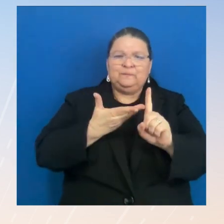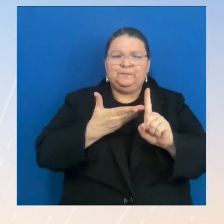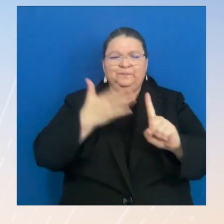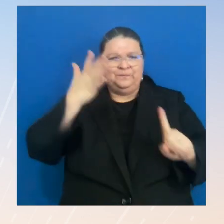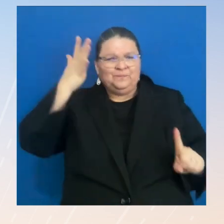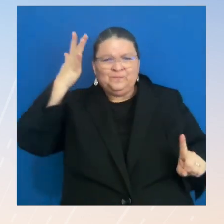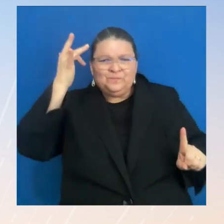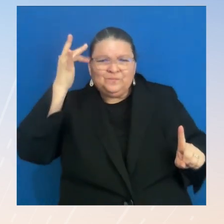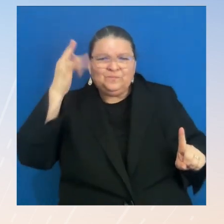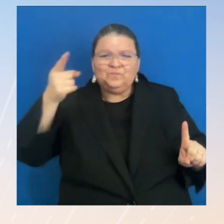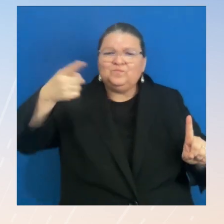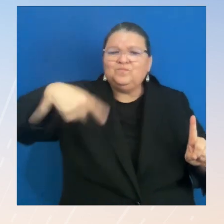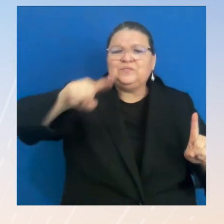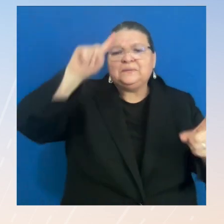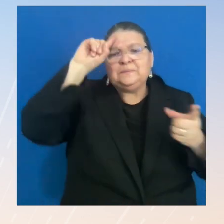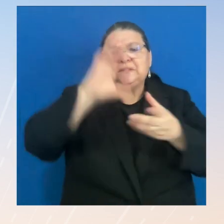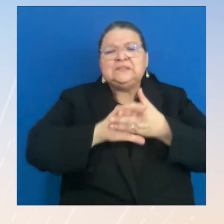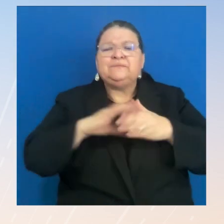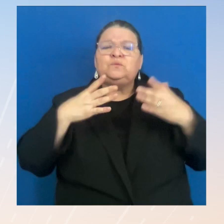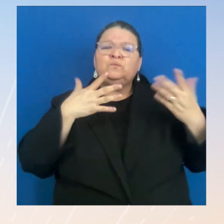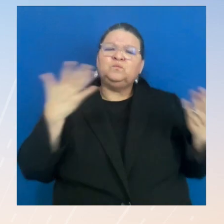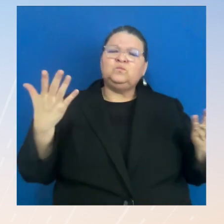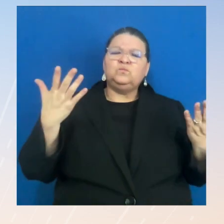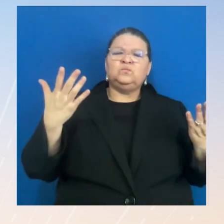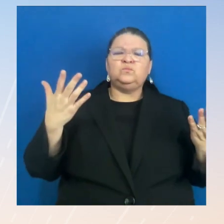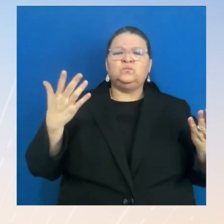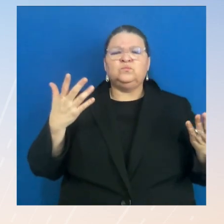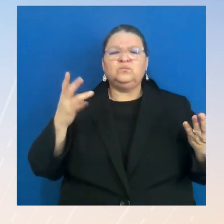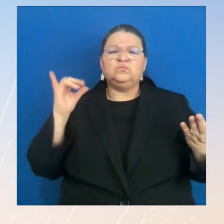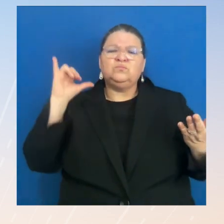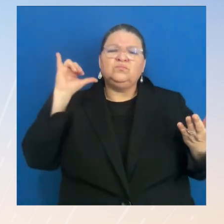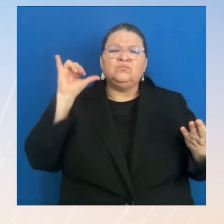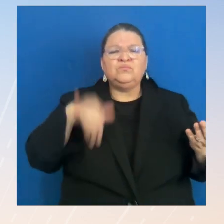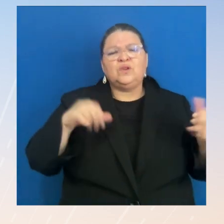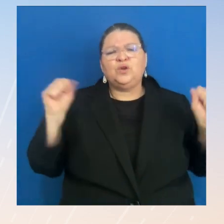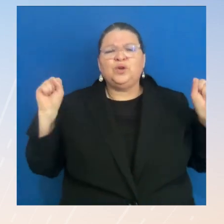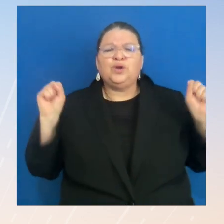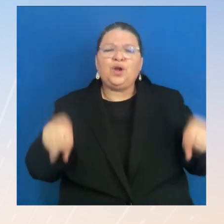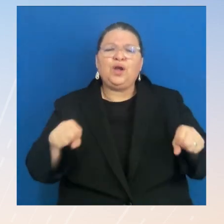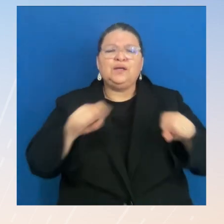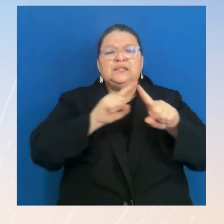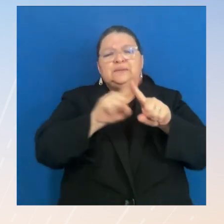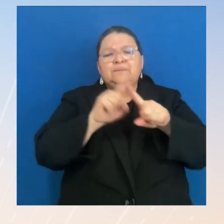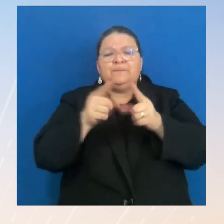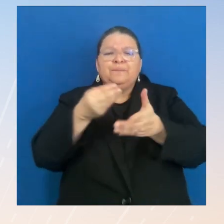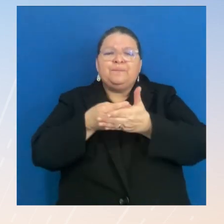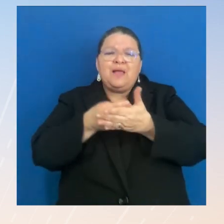that funds can't just be moved around to fund these priorities. Ms. Psaki: Sure. Well, we've been making that case